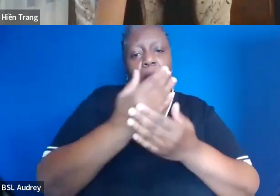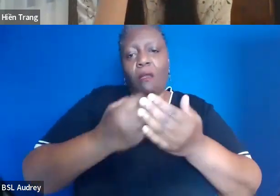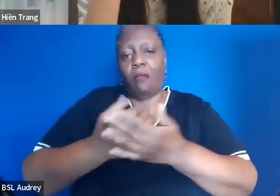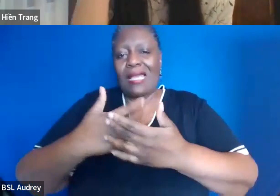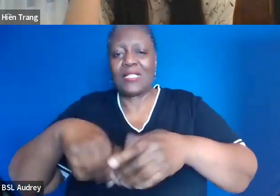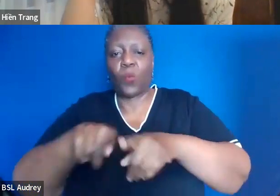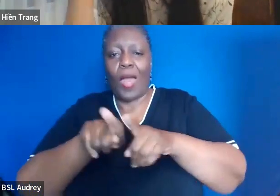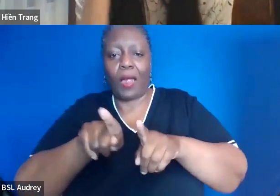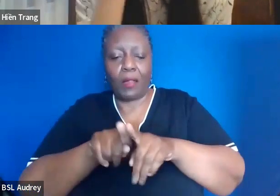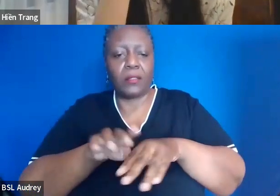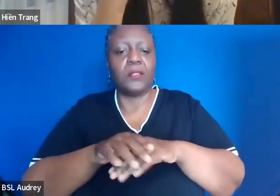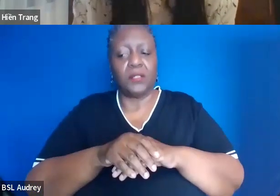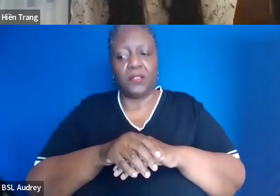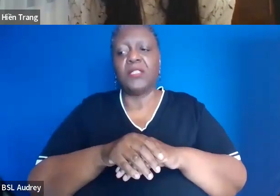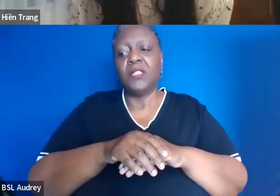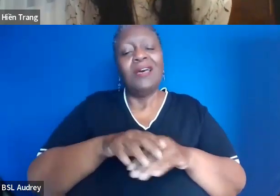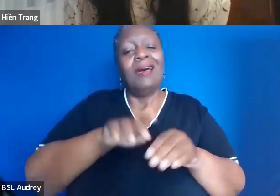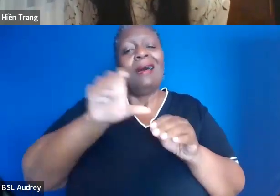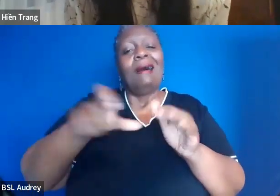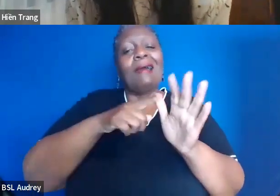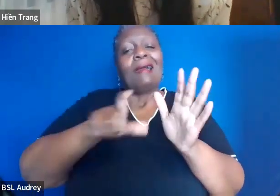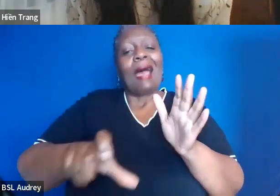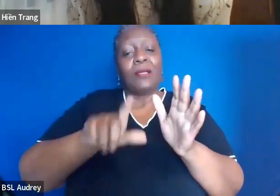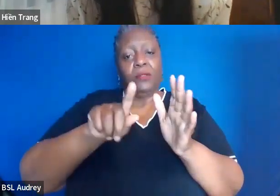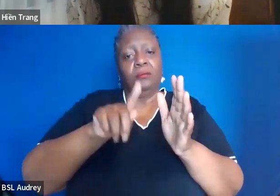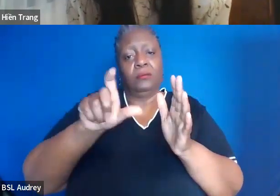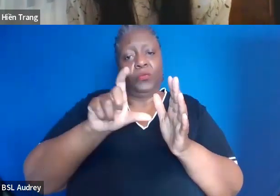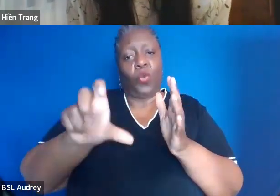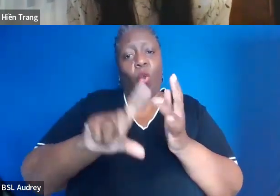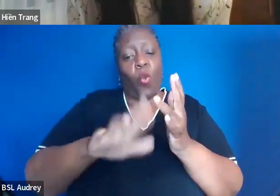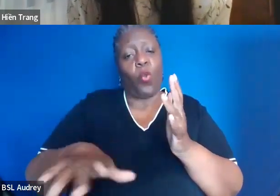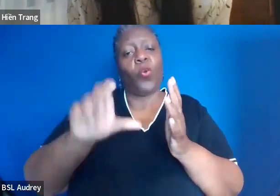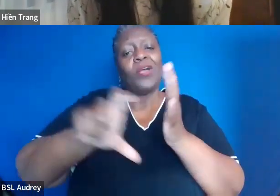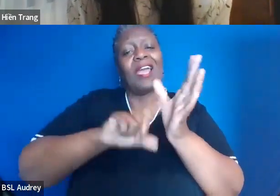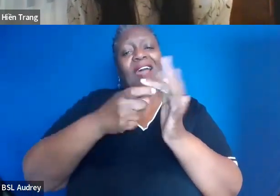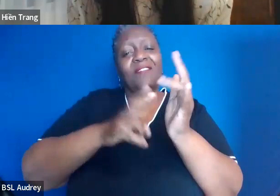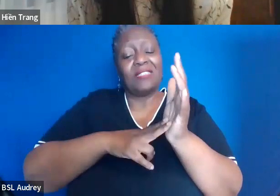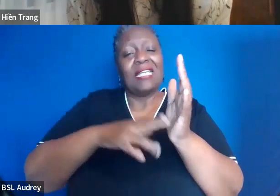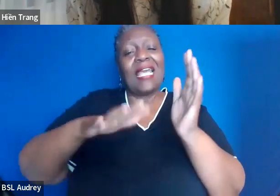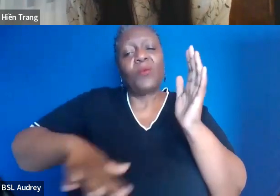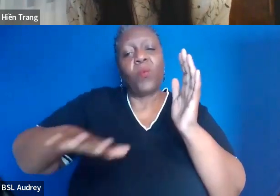um and Cac-Co Cavern and is located in the mountains in Hanoi